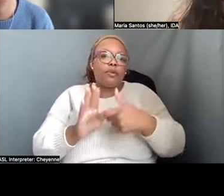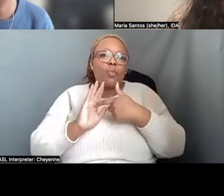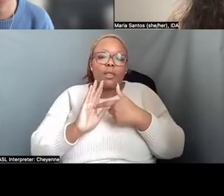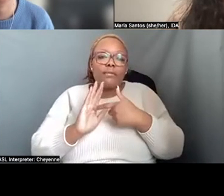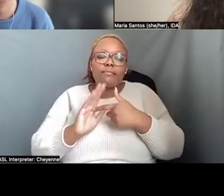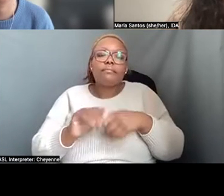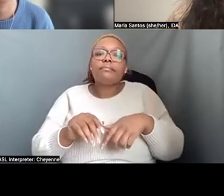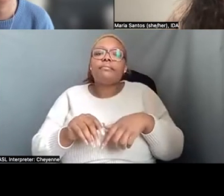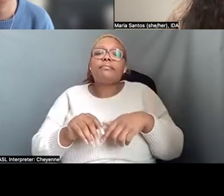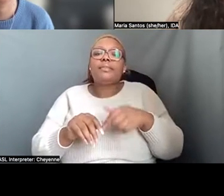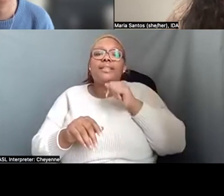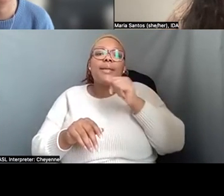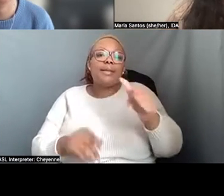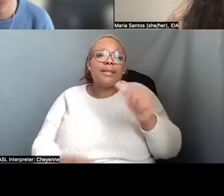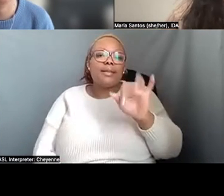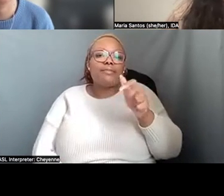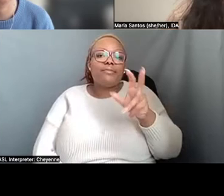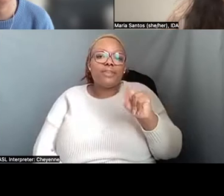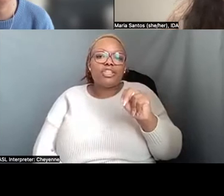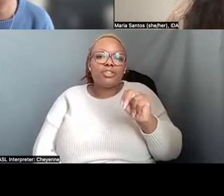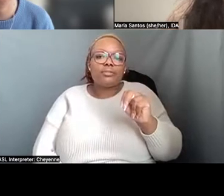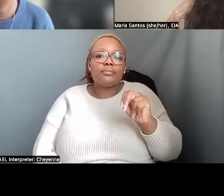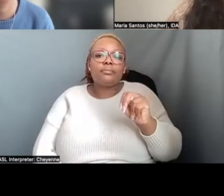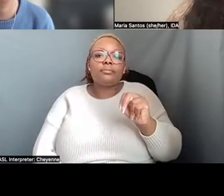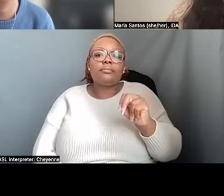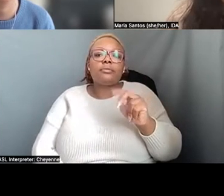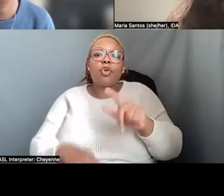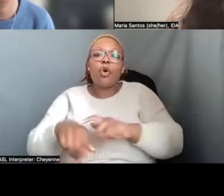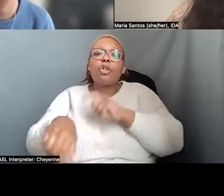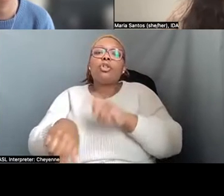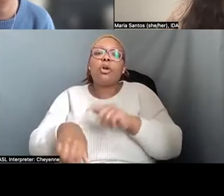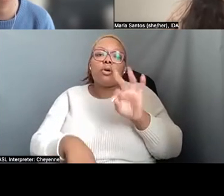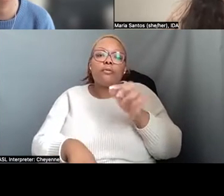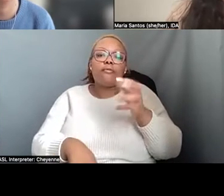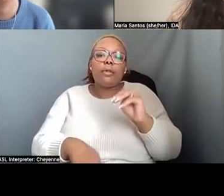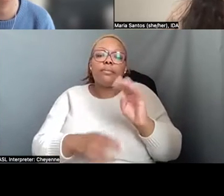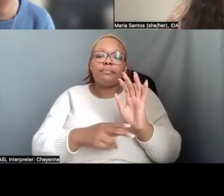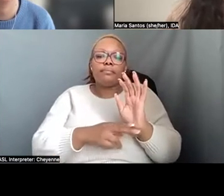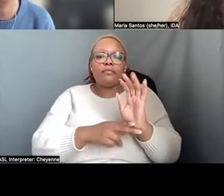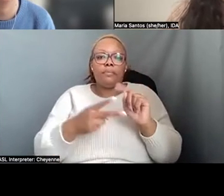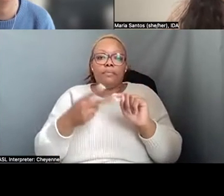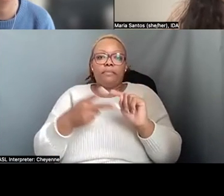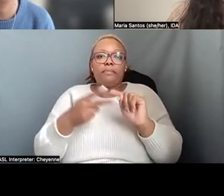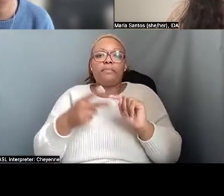It has to be a non-fiction feature or long form film that you have made in the past.